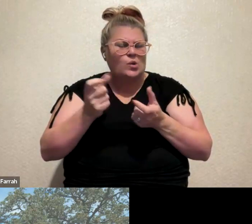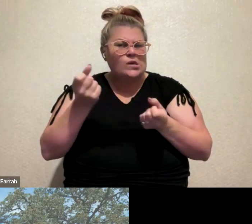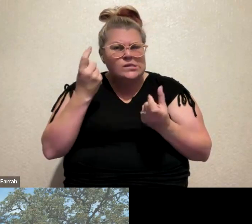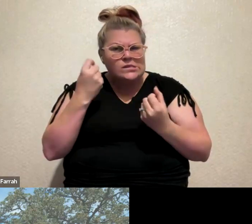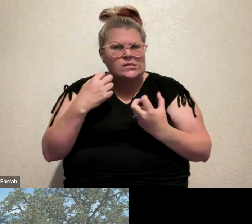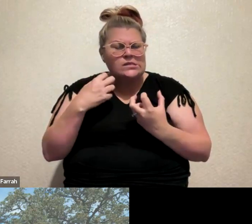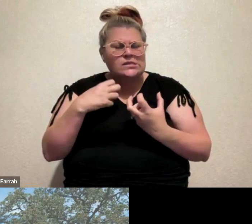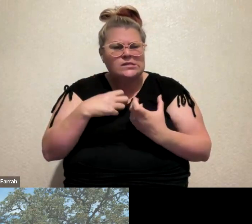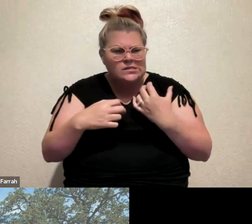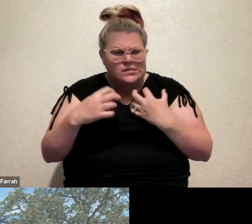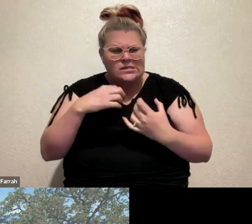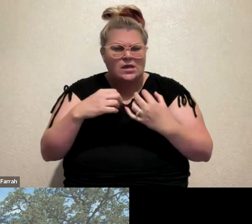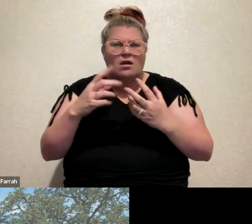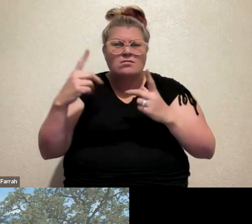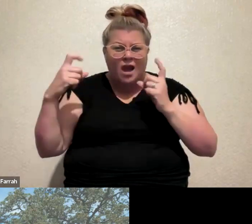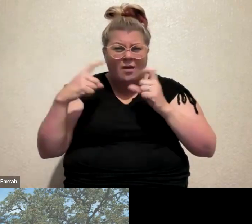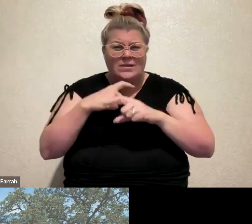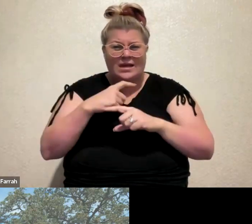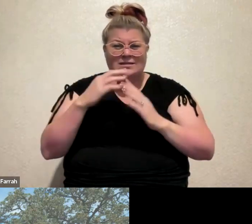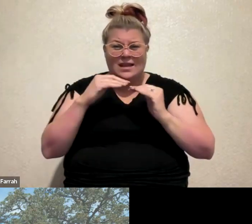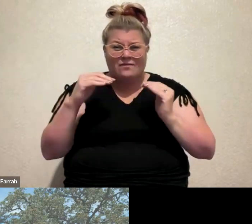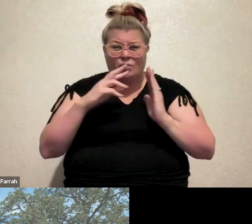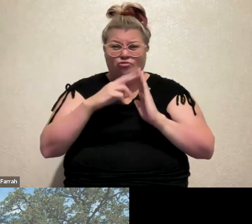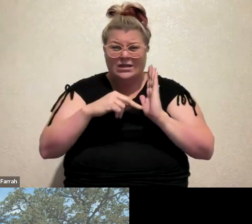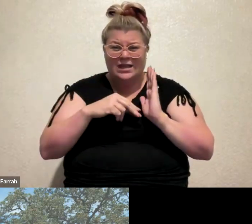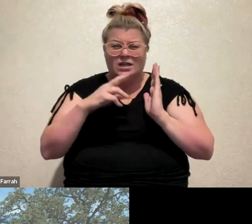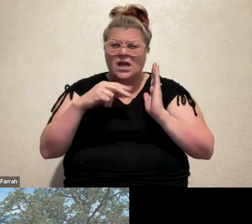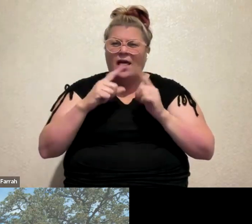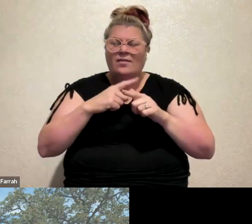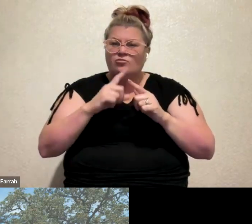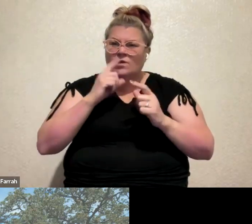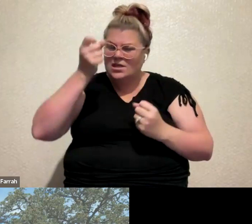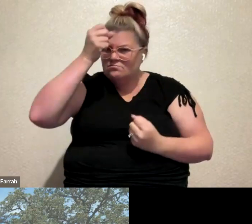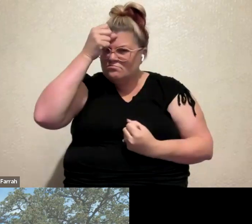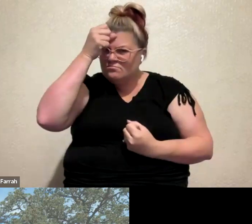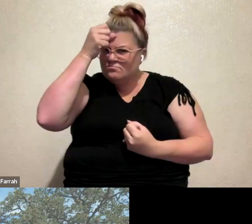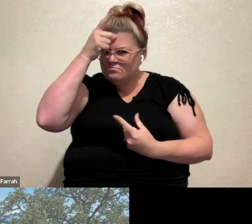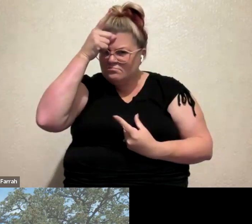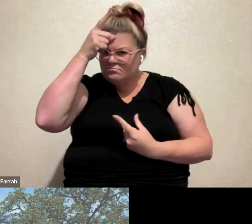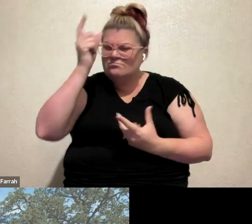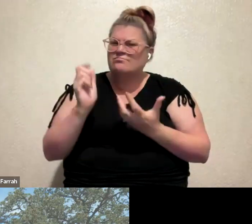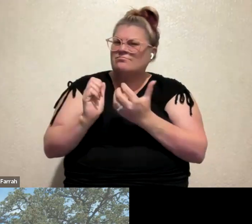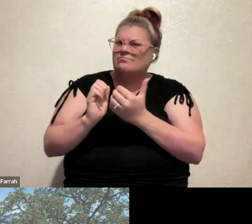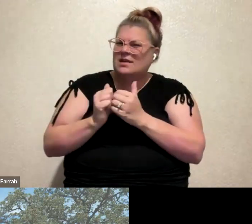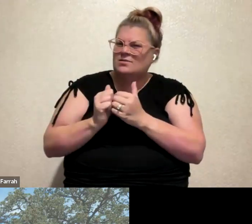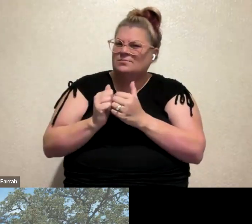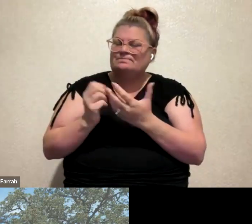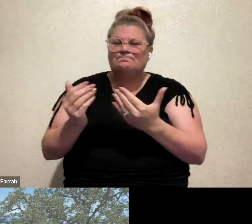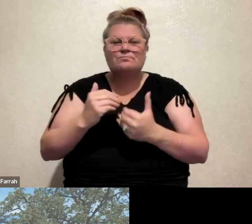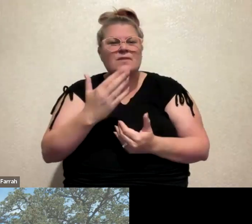really complex reading level? Yeah, and thank you very much, for it's good to see again and thanks